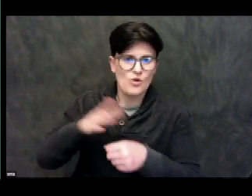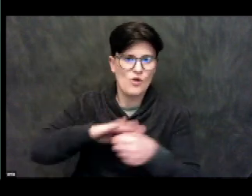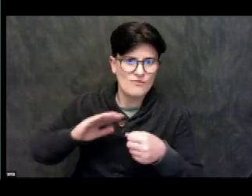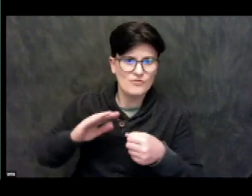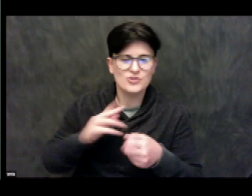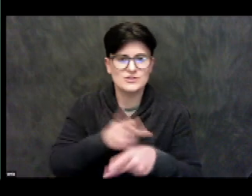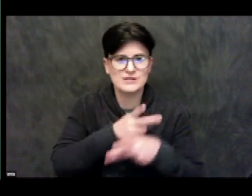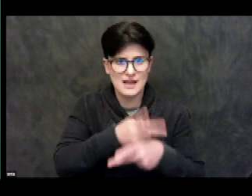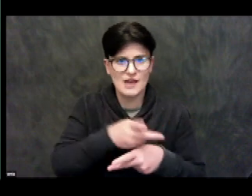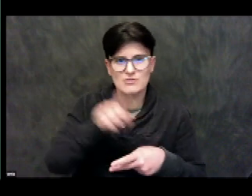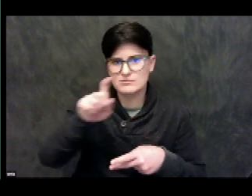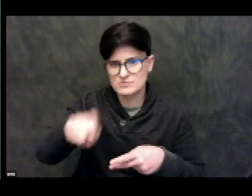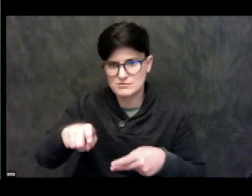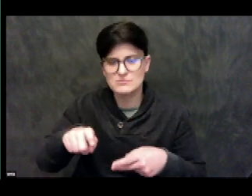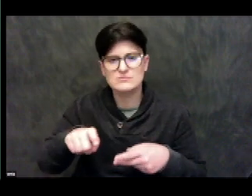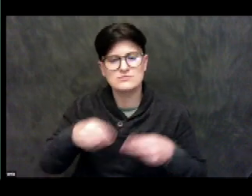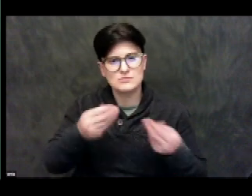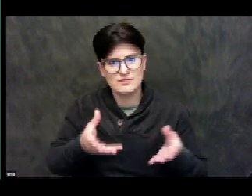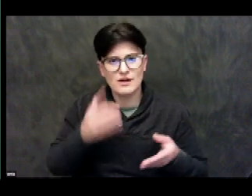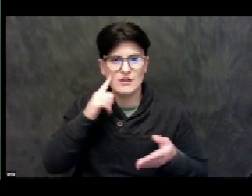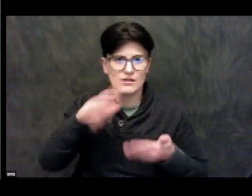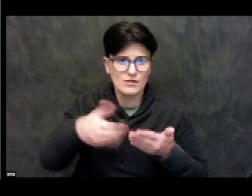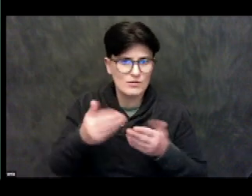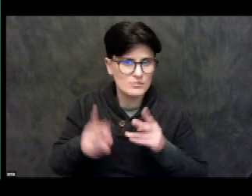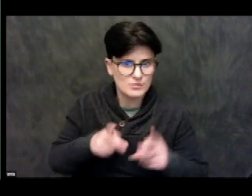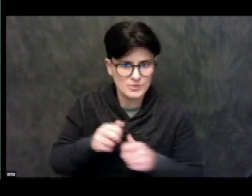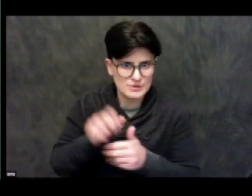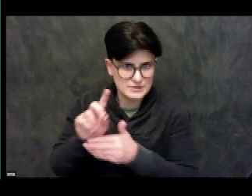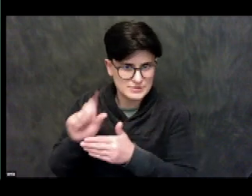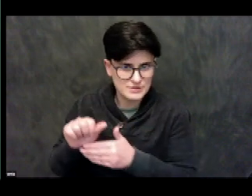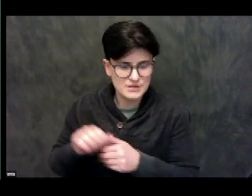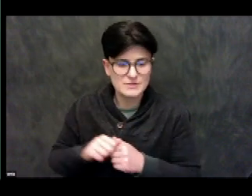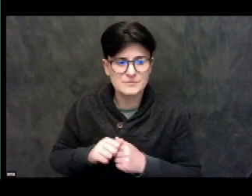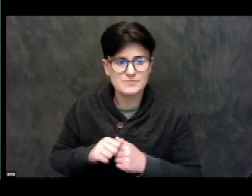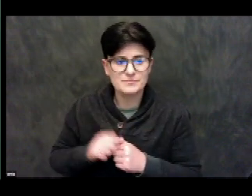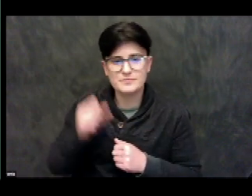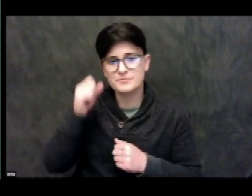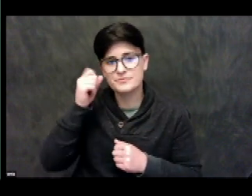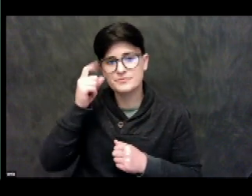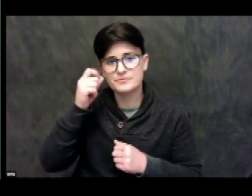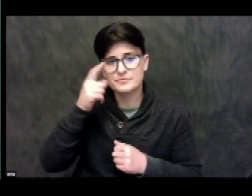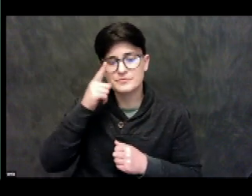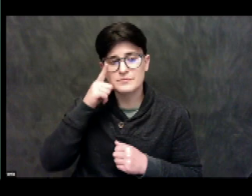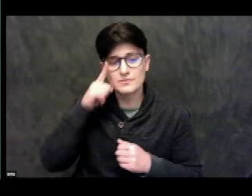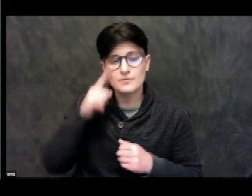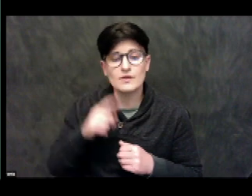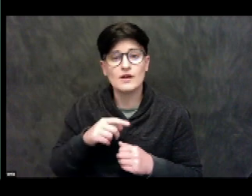for all people with disabilities. Importantly, what you need to understand is Requires us to make all available surfaces